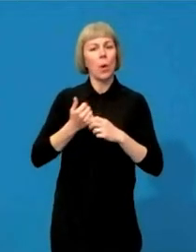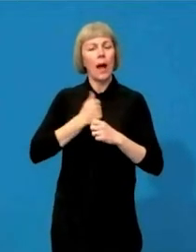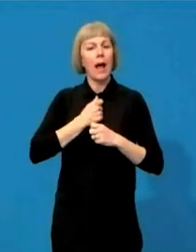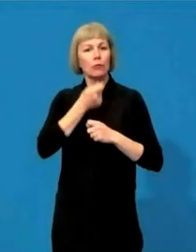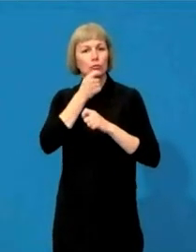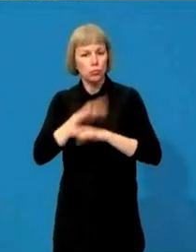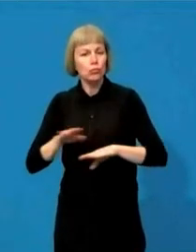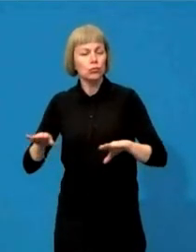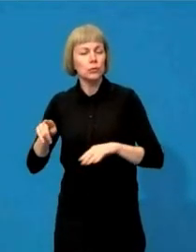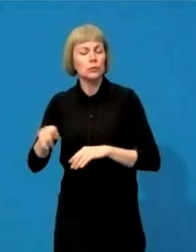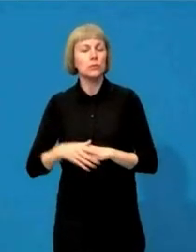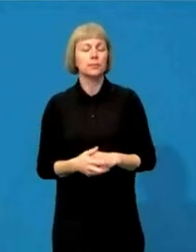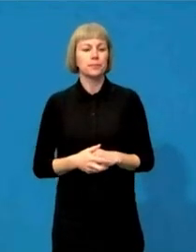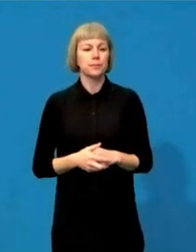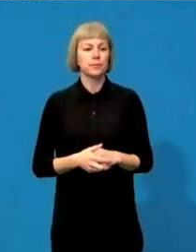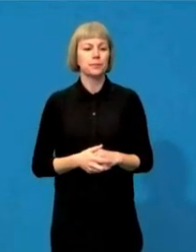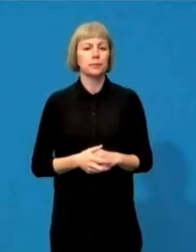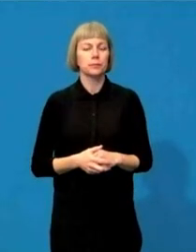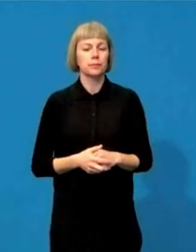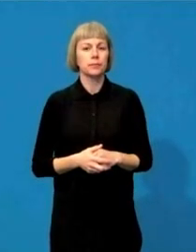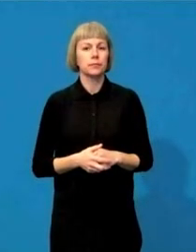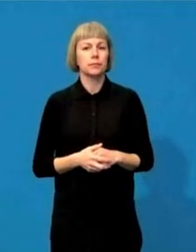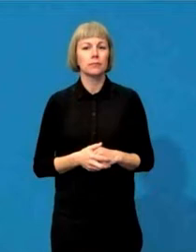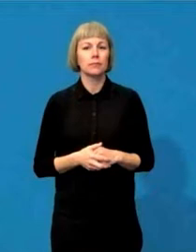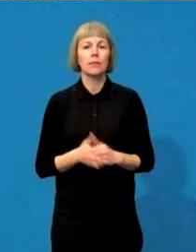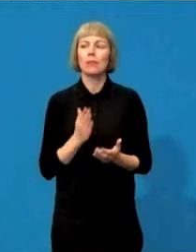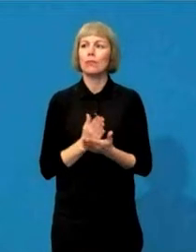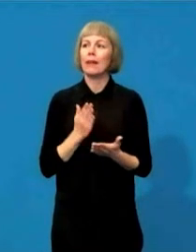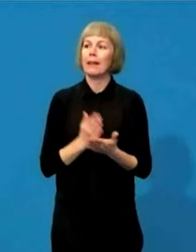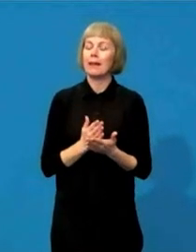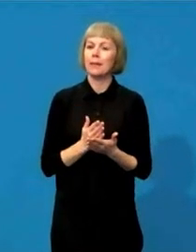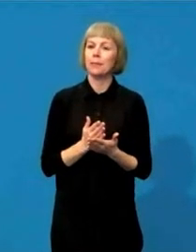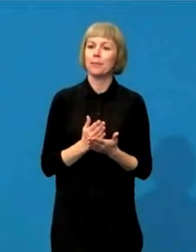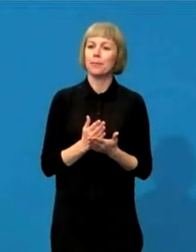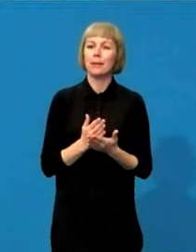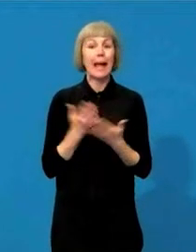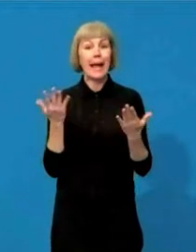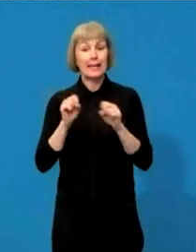So, I guess, it's - it's about - you know, any scheme, anything that we do, we need to